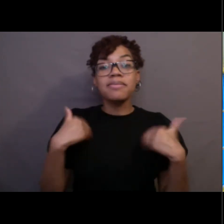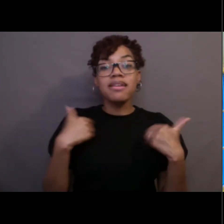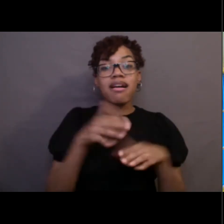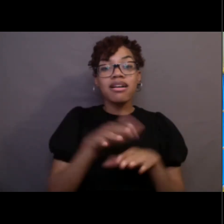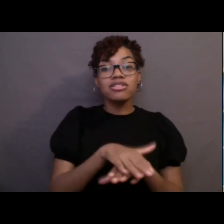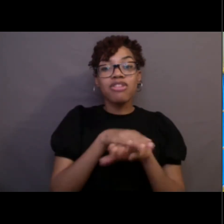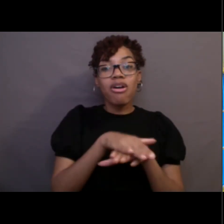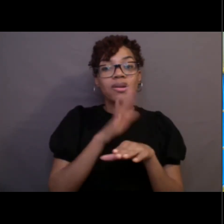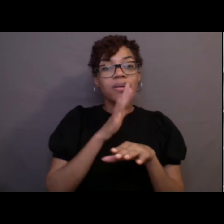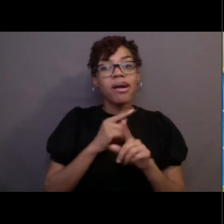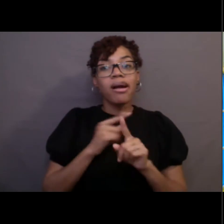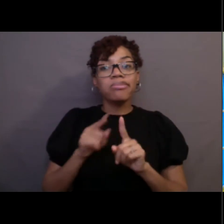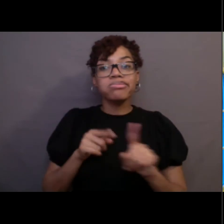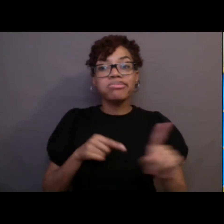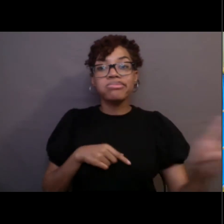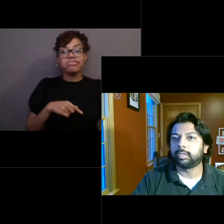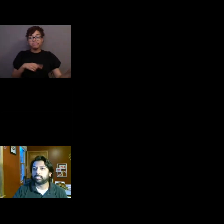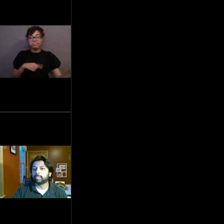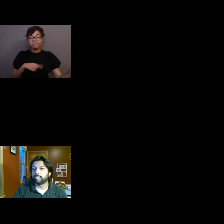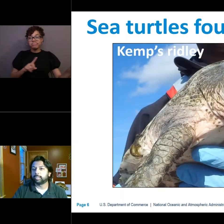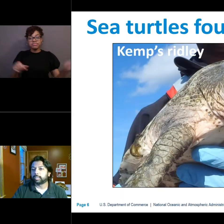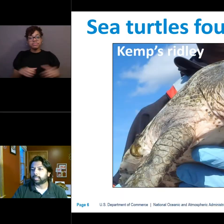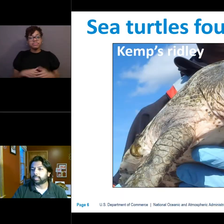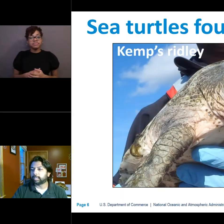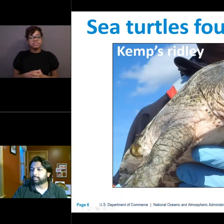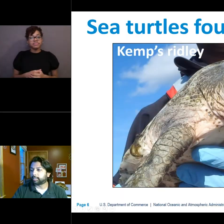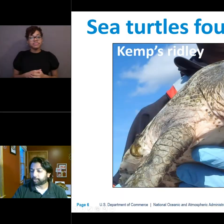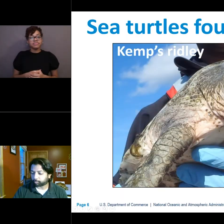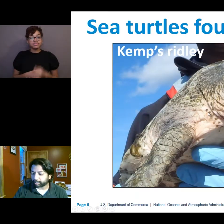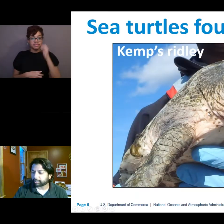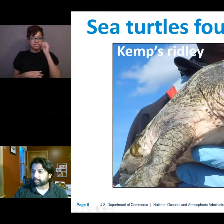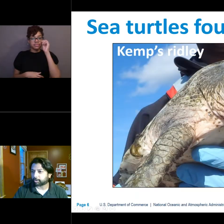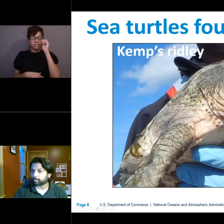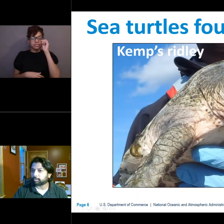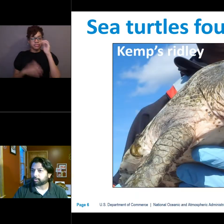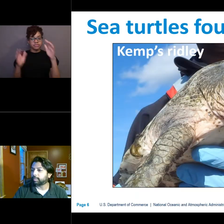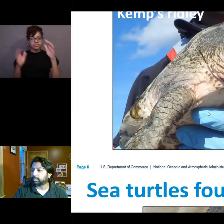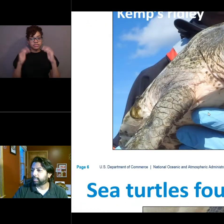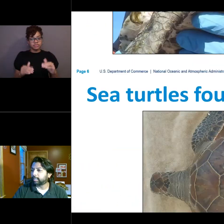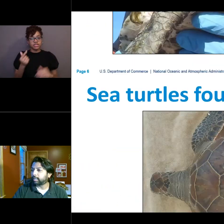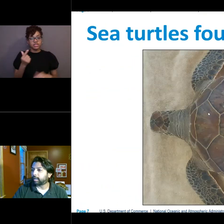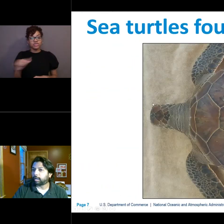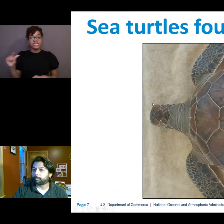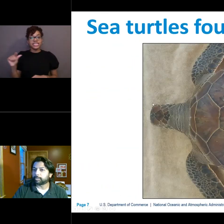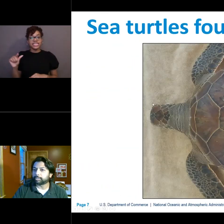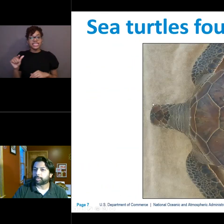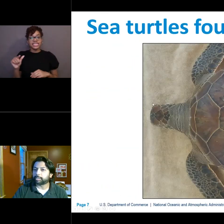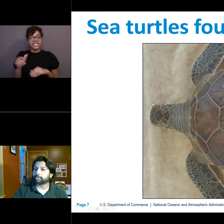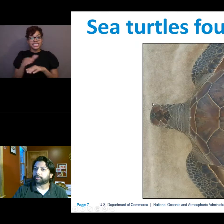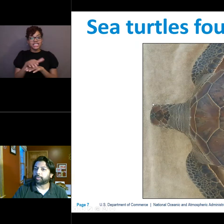And then the next turtle is the green turtle, which is pictured there.